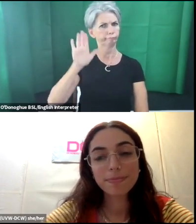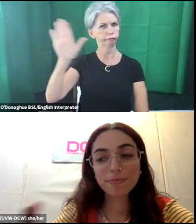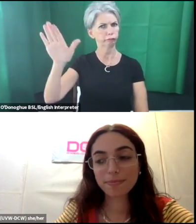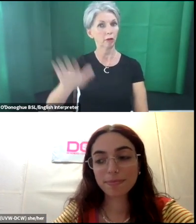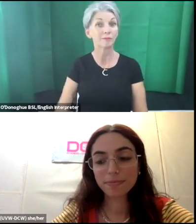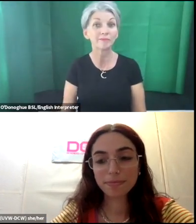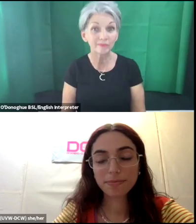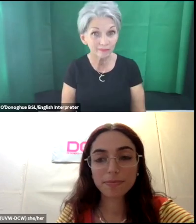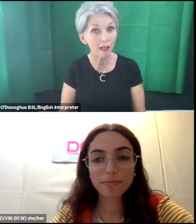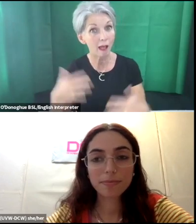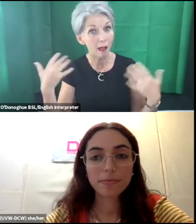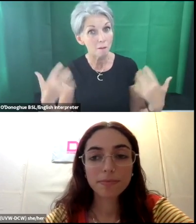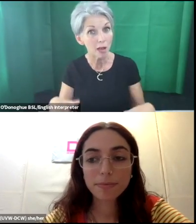Amazing. Thank you so much.